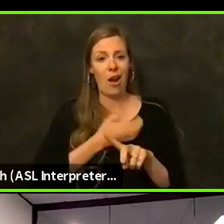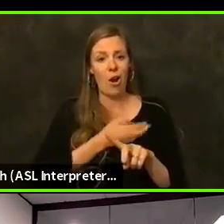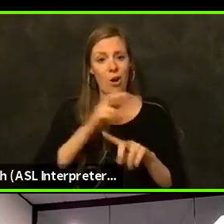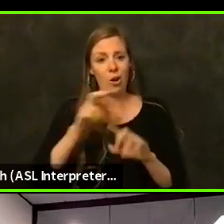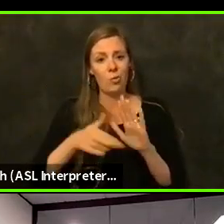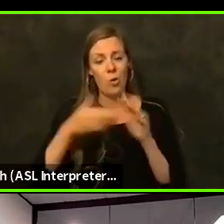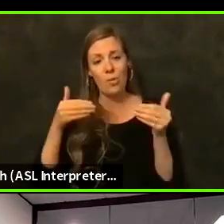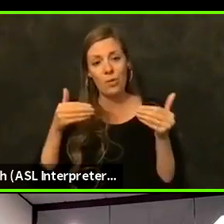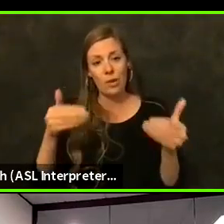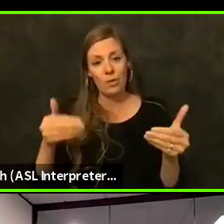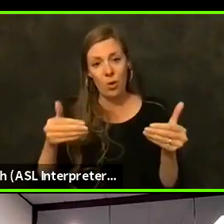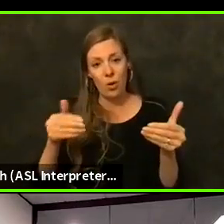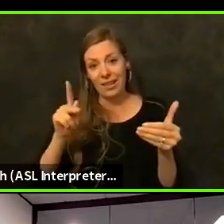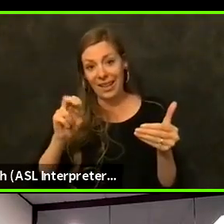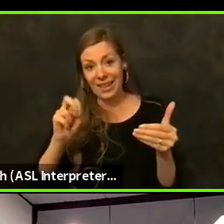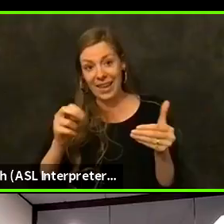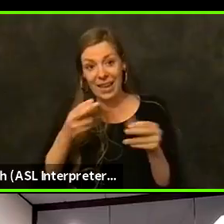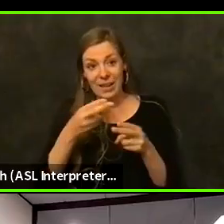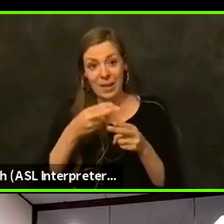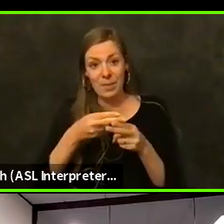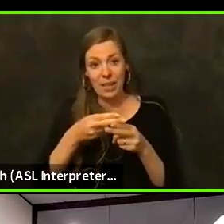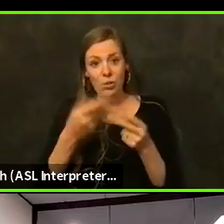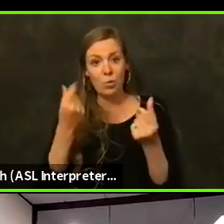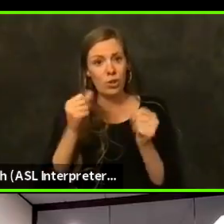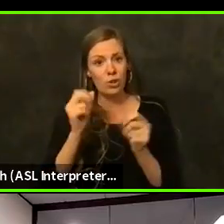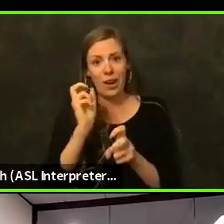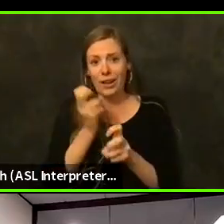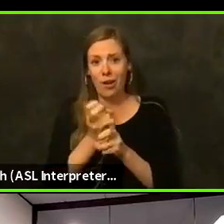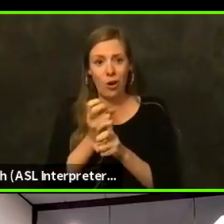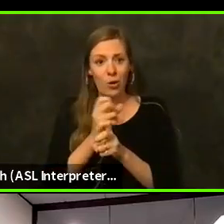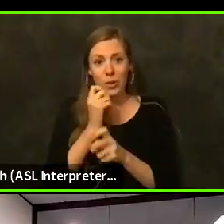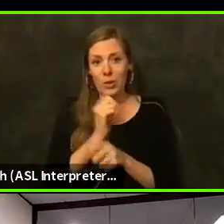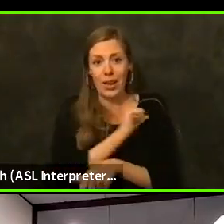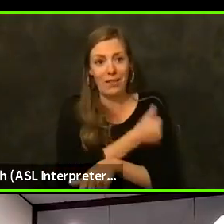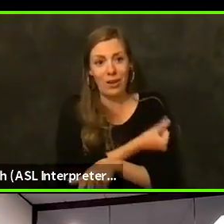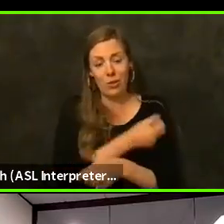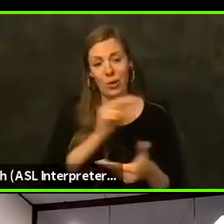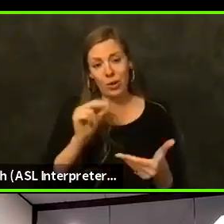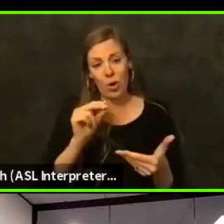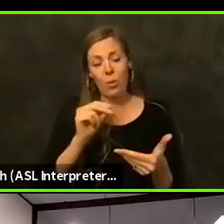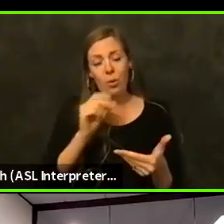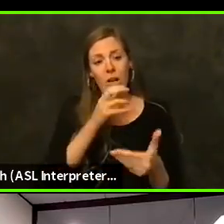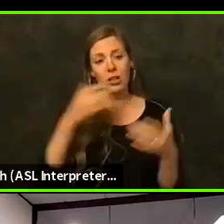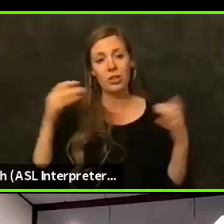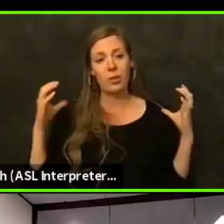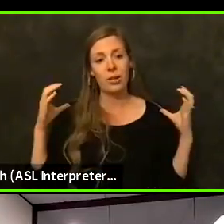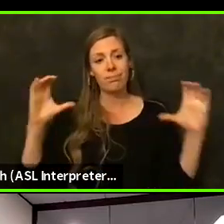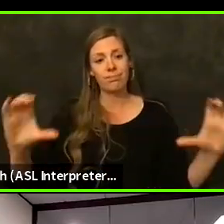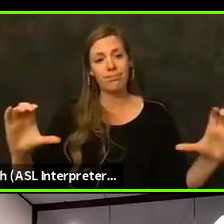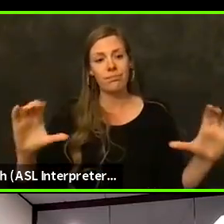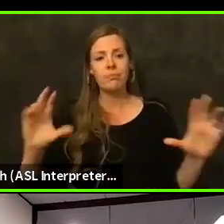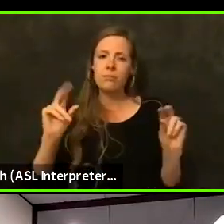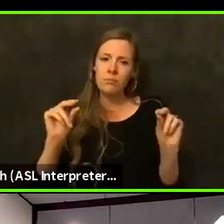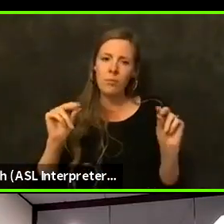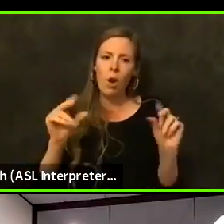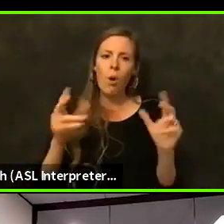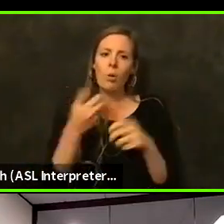And like I said, we are trying hard, even though we won't have the authority to not abdicate the responsibility. Right. And to make sure that we're still there,